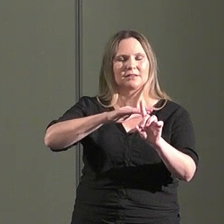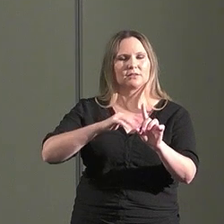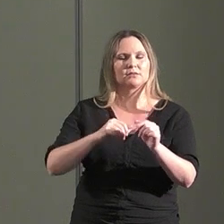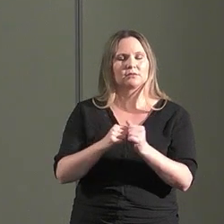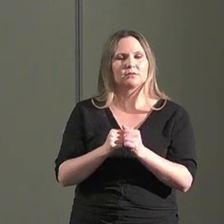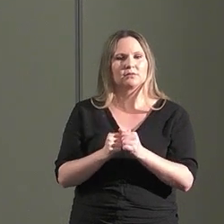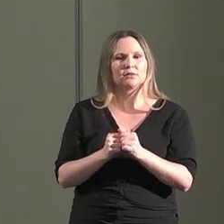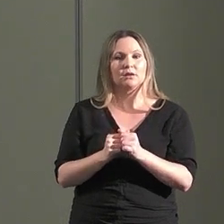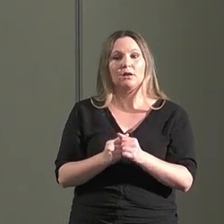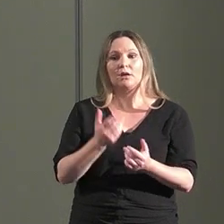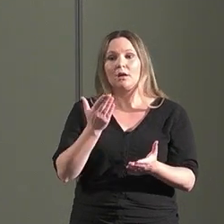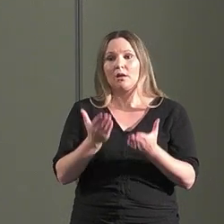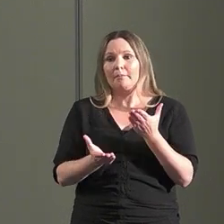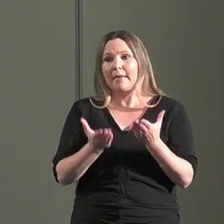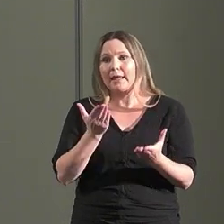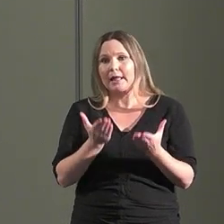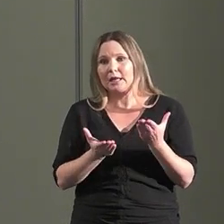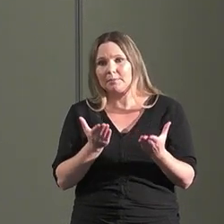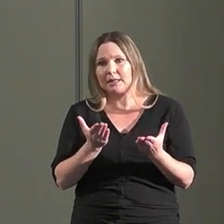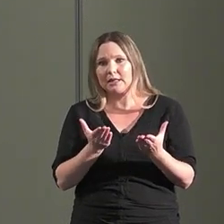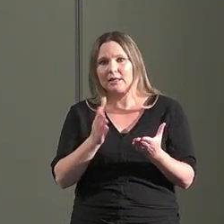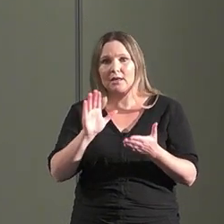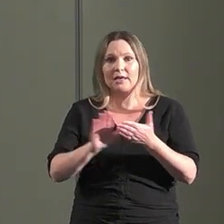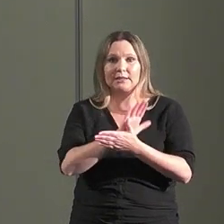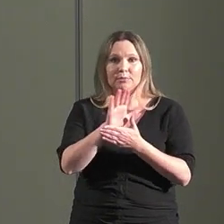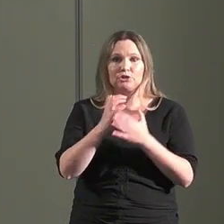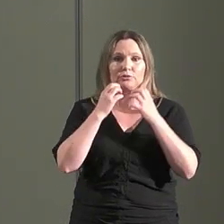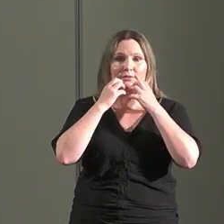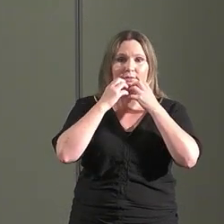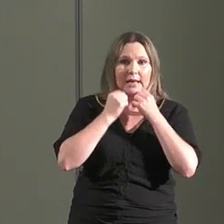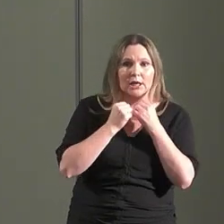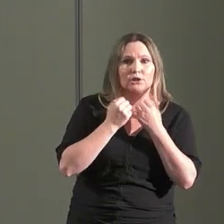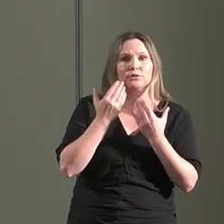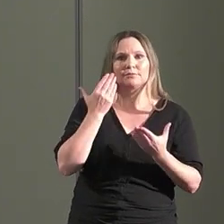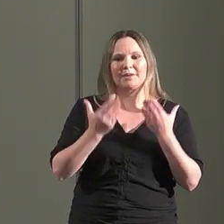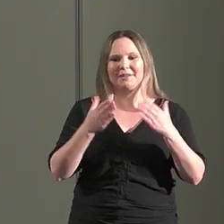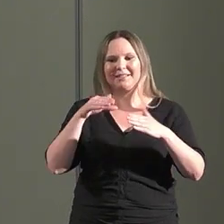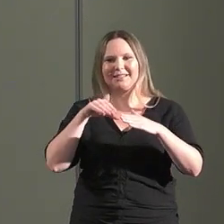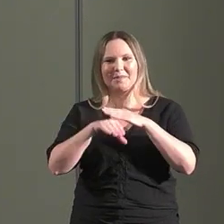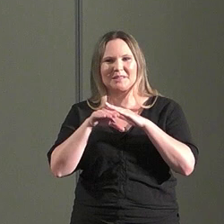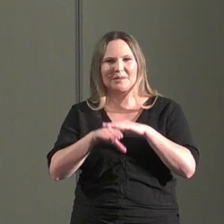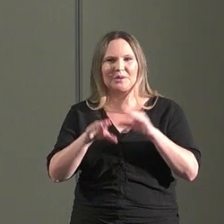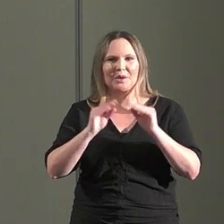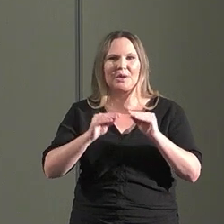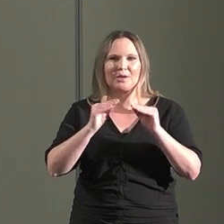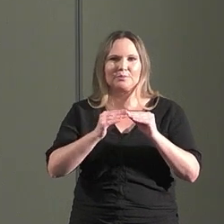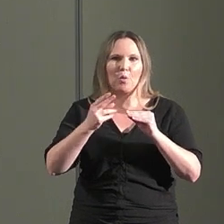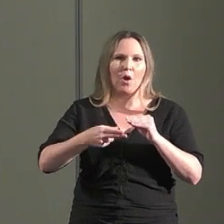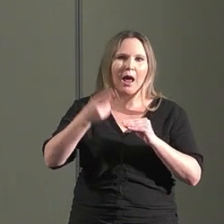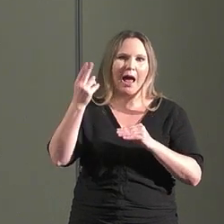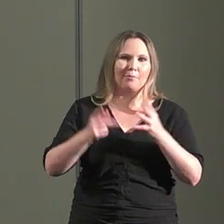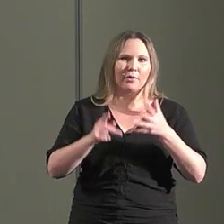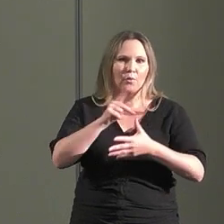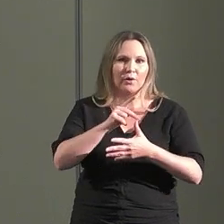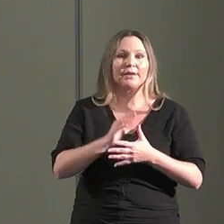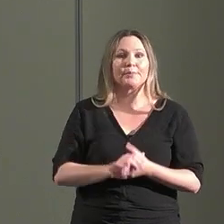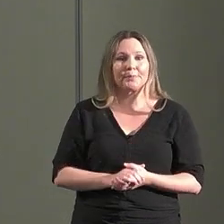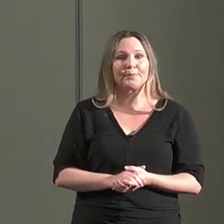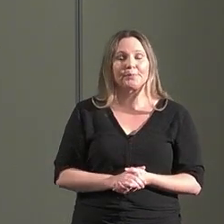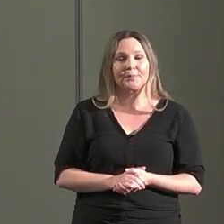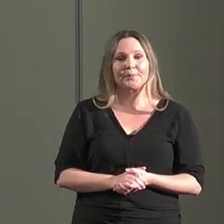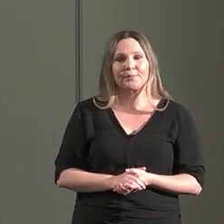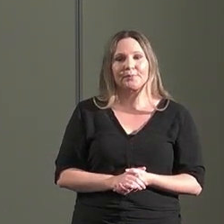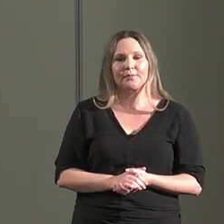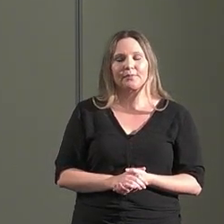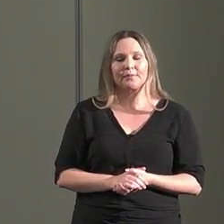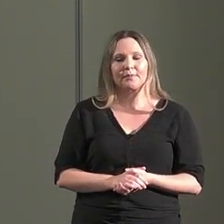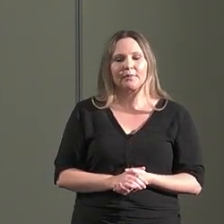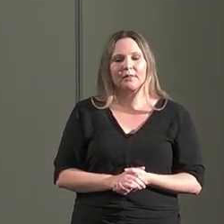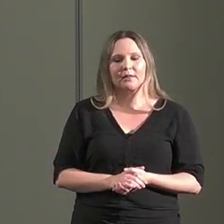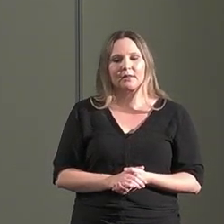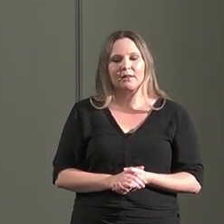and maybe as an institution that cares maybe accessibility is higher priority for them.